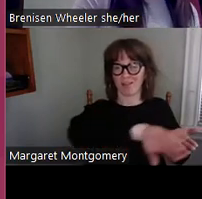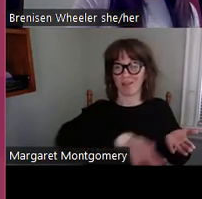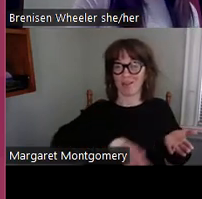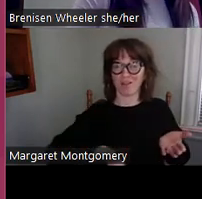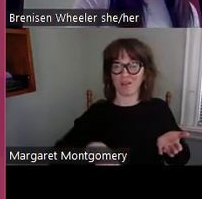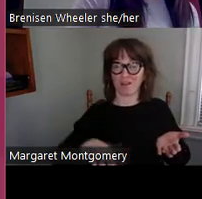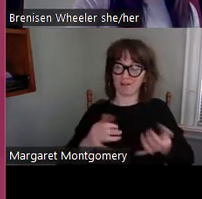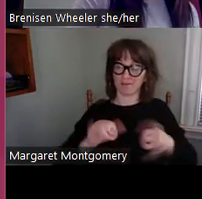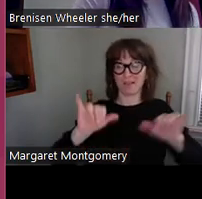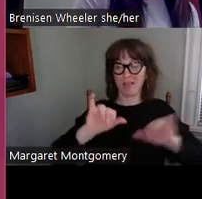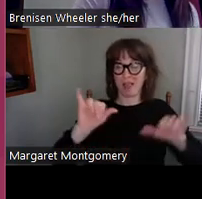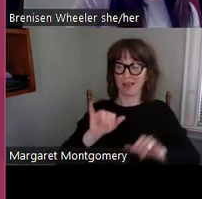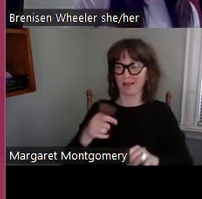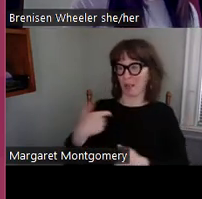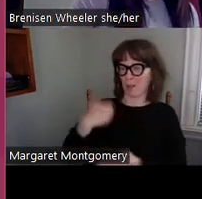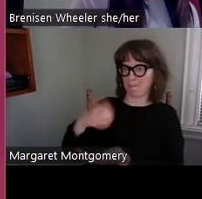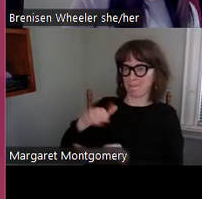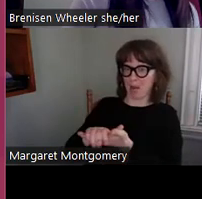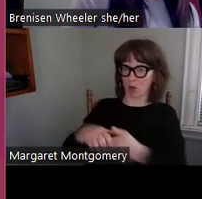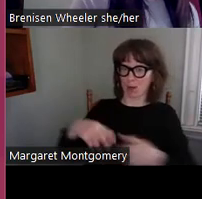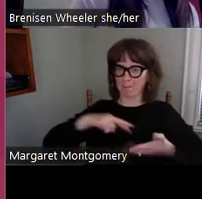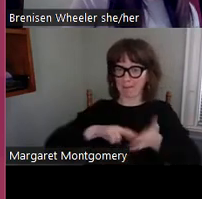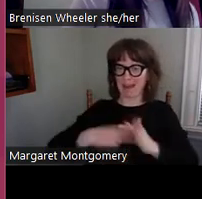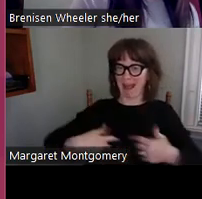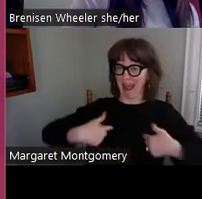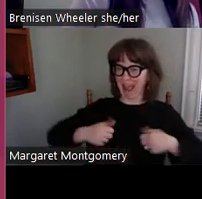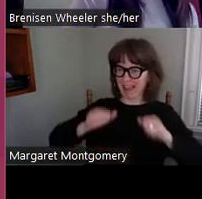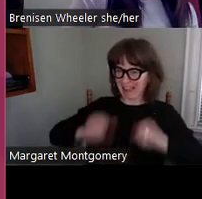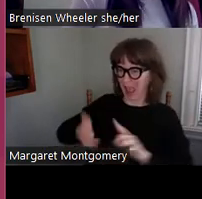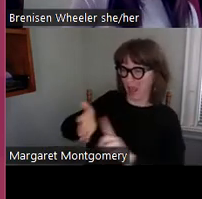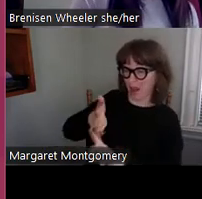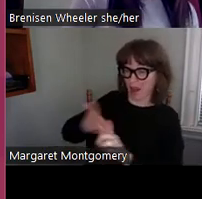so that is something that we often hear a lot as well, too, and at that point sometimes